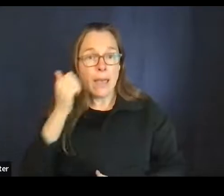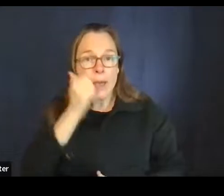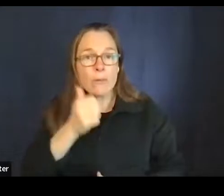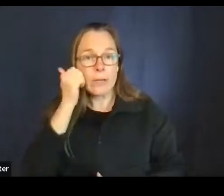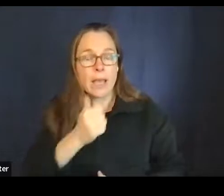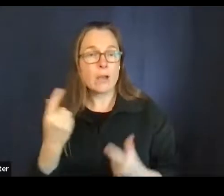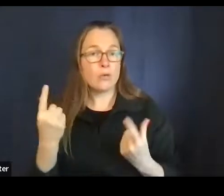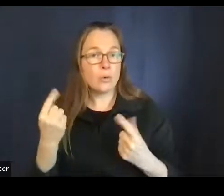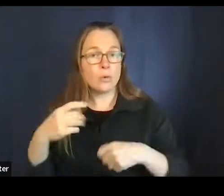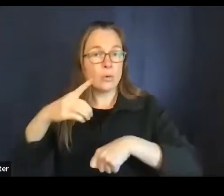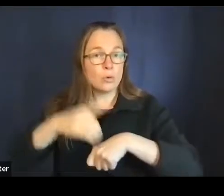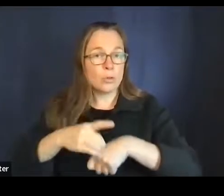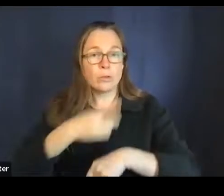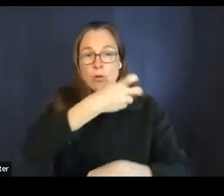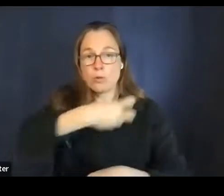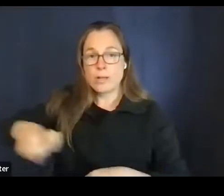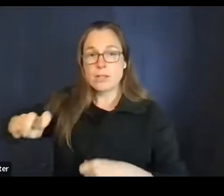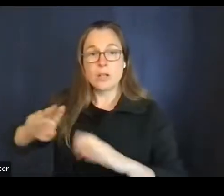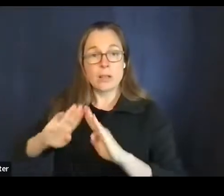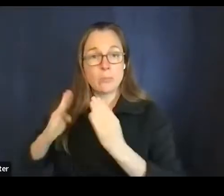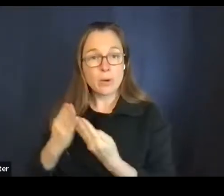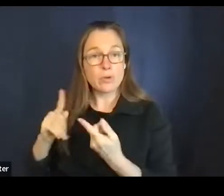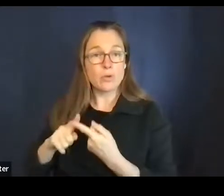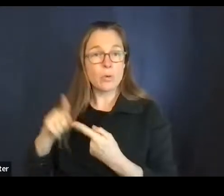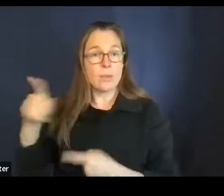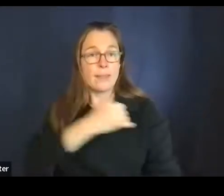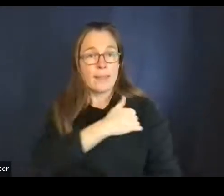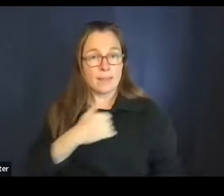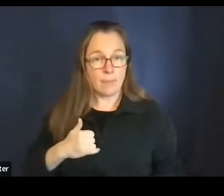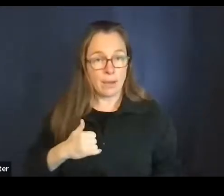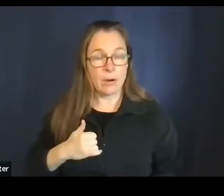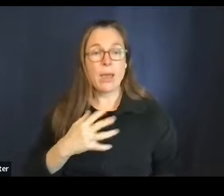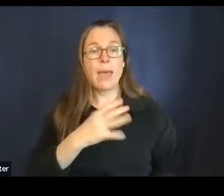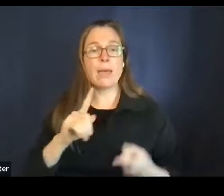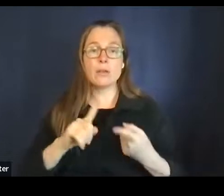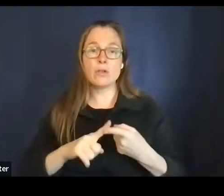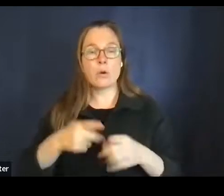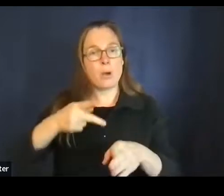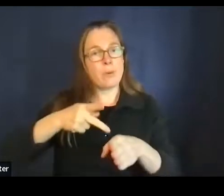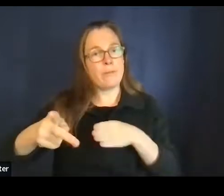of bureaus to the mayor elected citywide and to a professional city administrator.